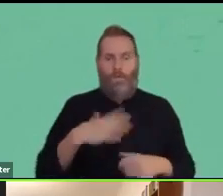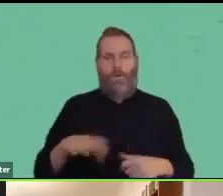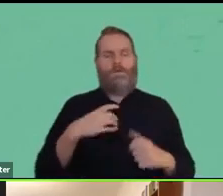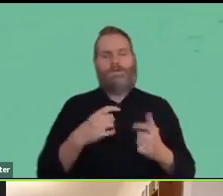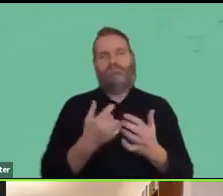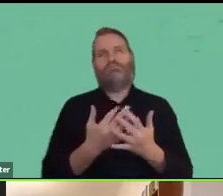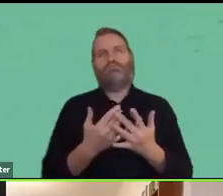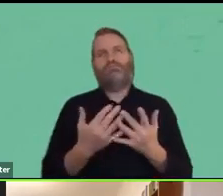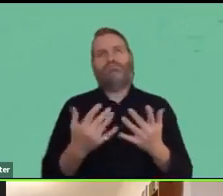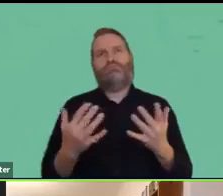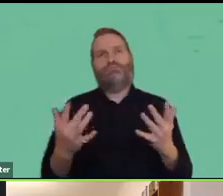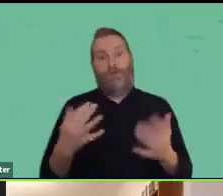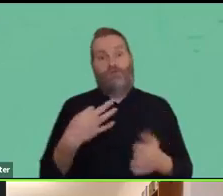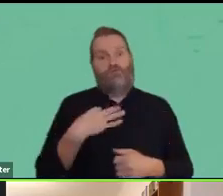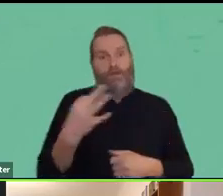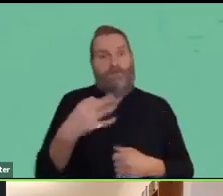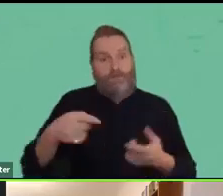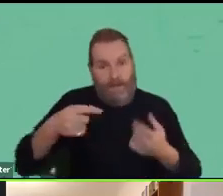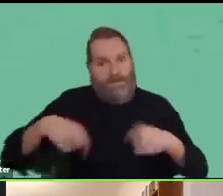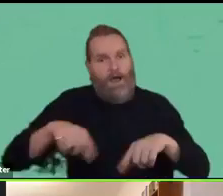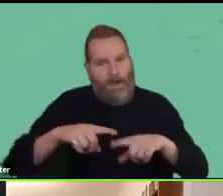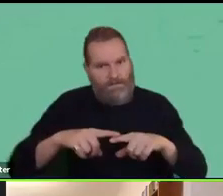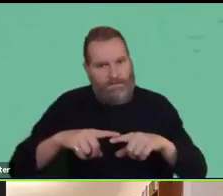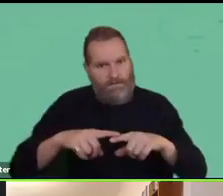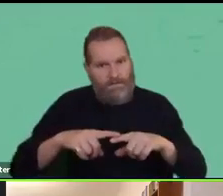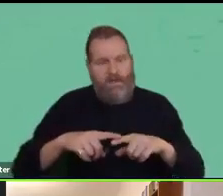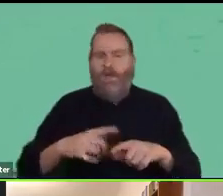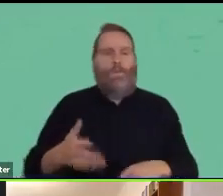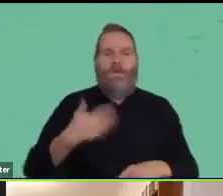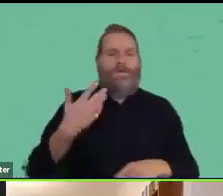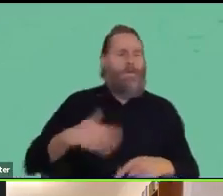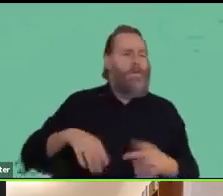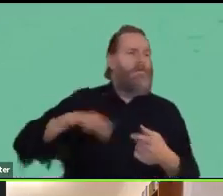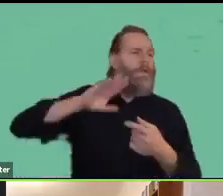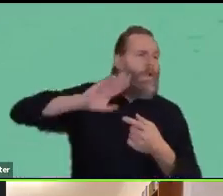that we're clear that the civil service is not at the back of the queue we're in the front line